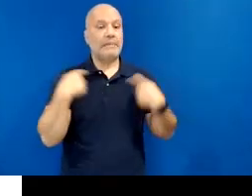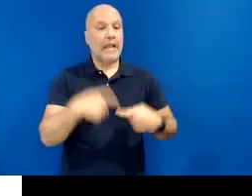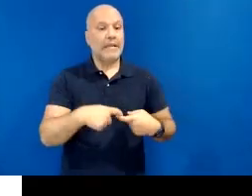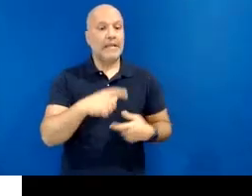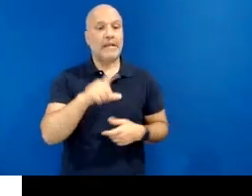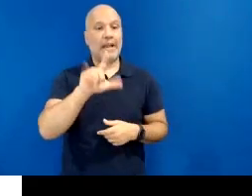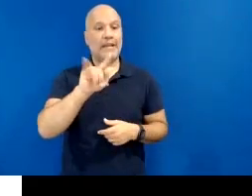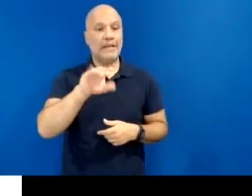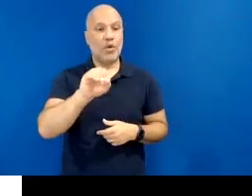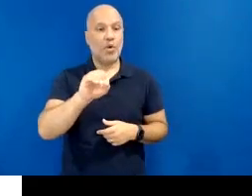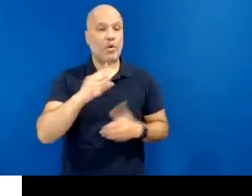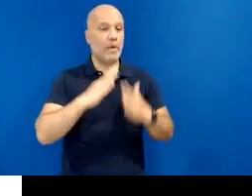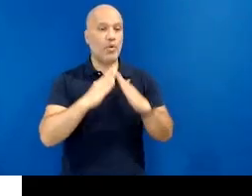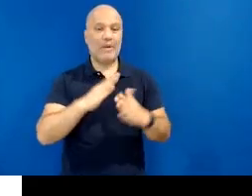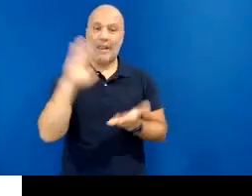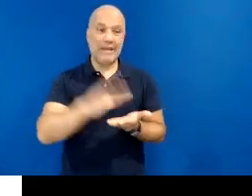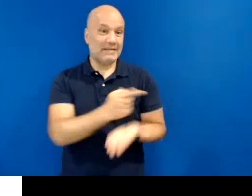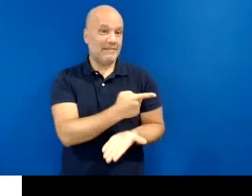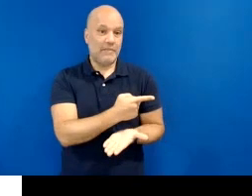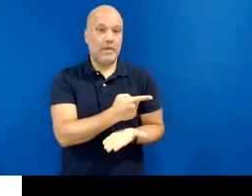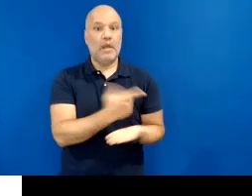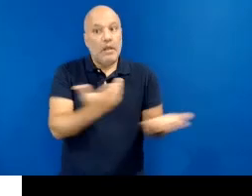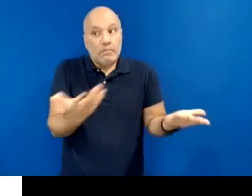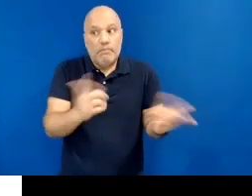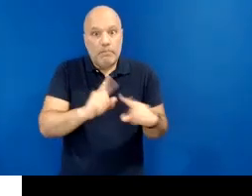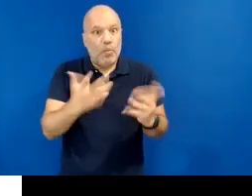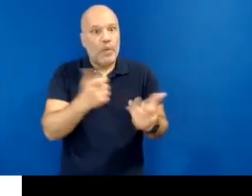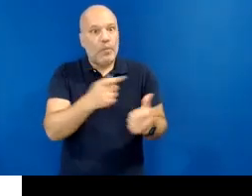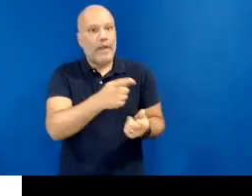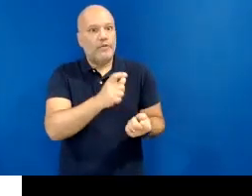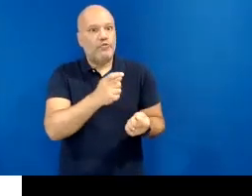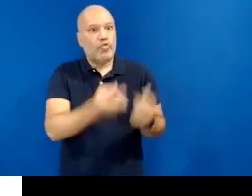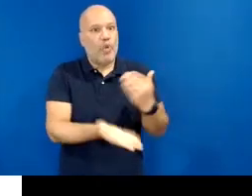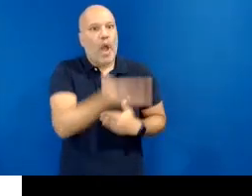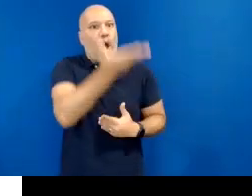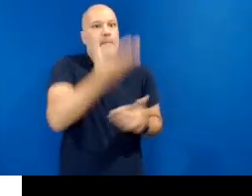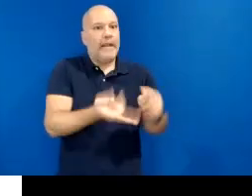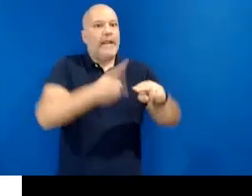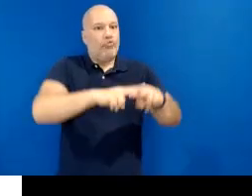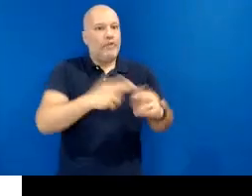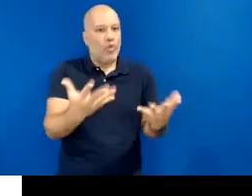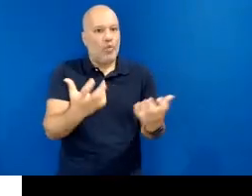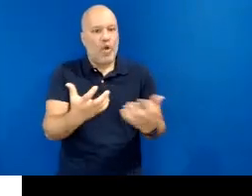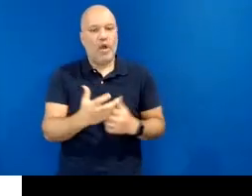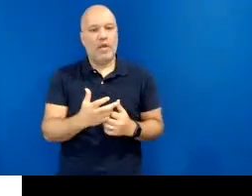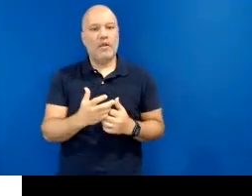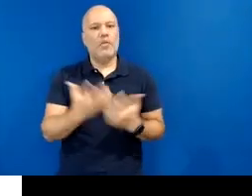And we want to increase that diversity representation with OER authors.